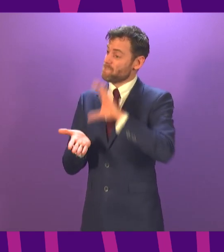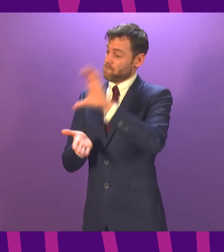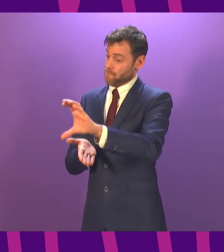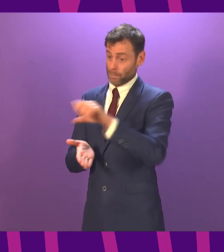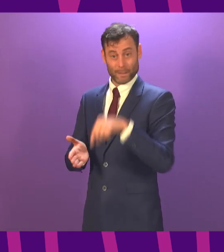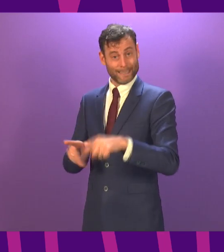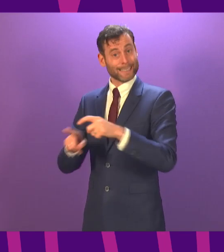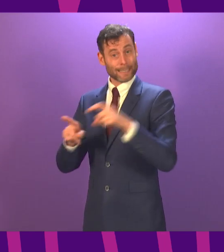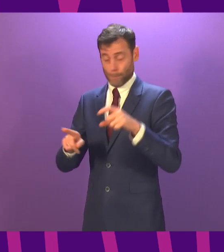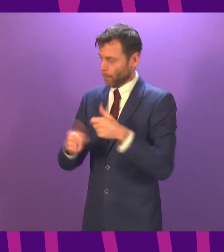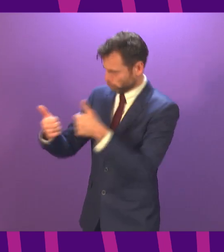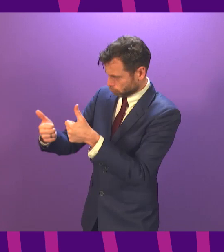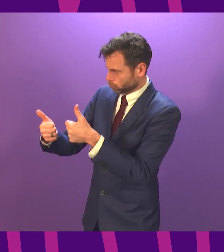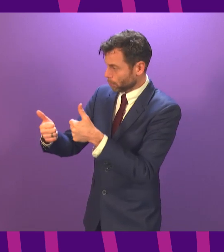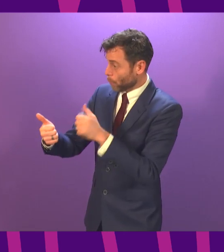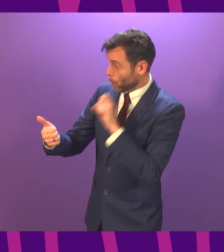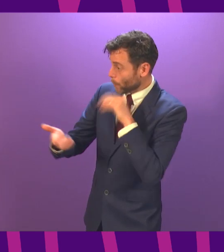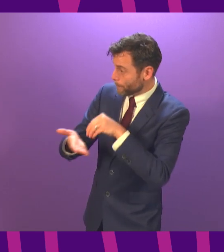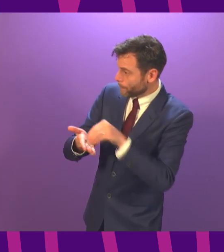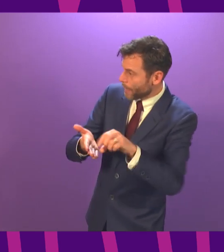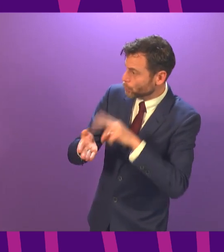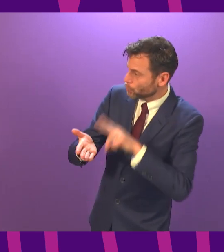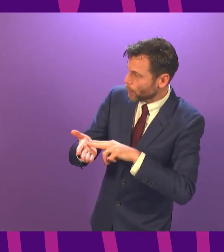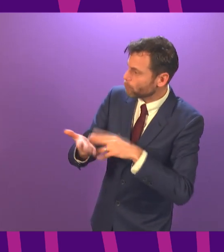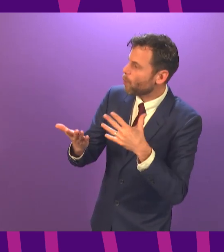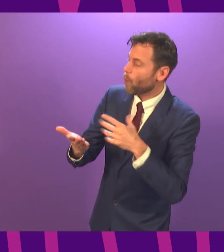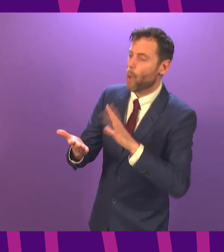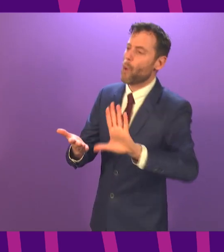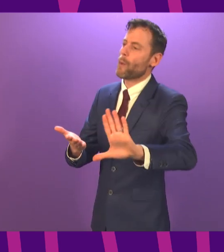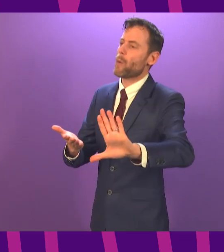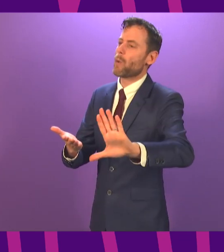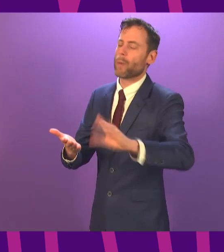The First Minister: It is right and fair for us to be challenged